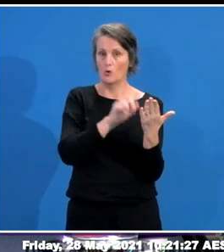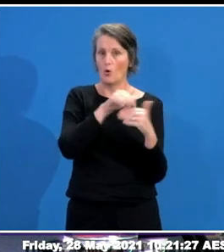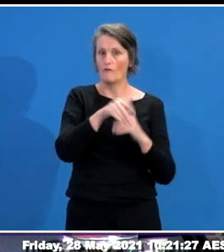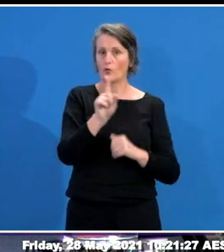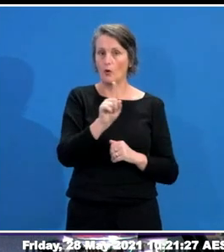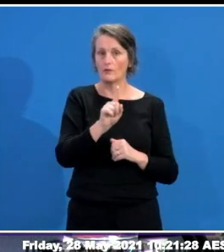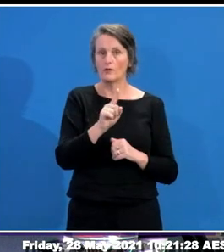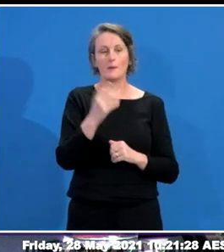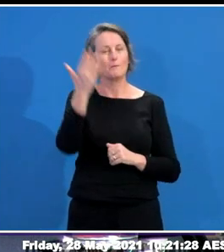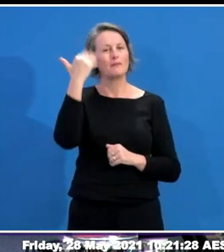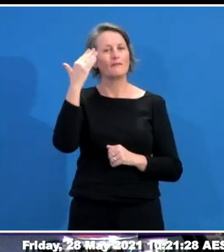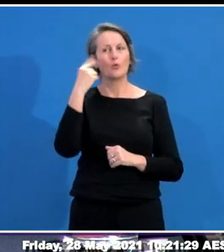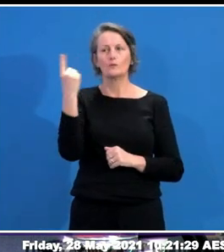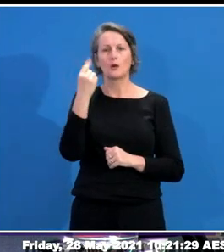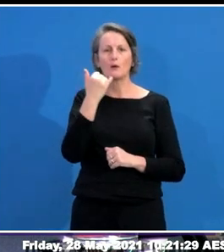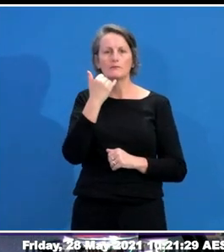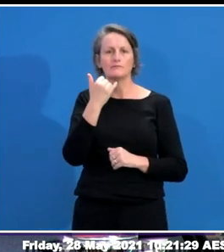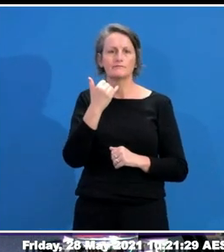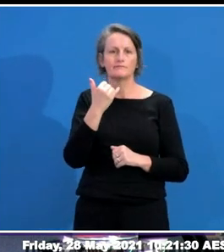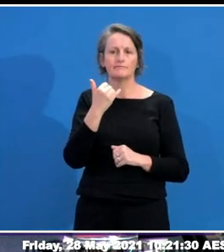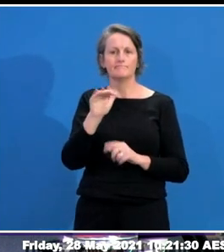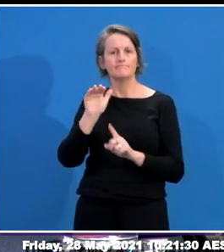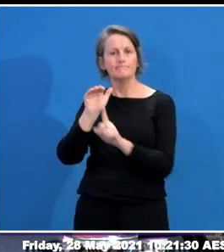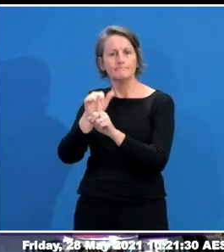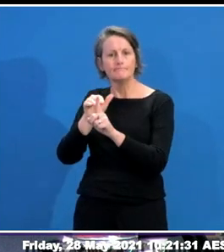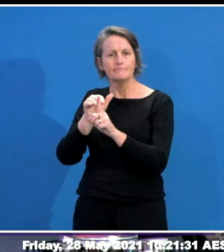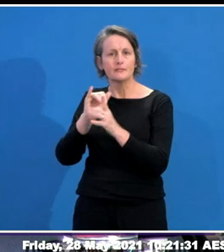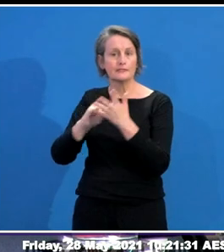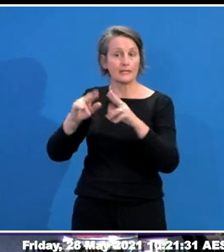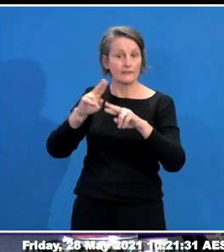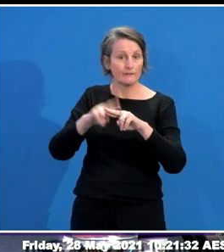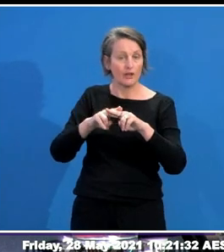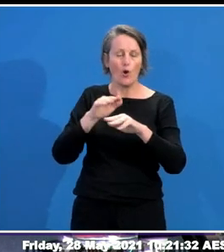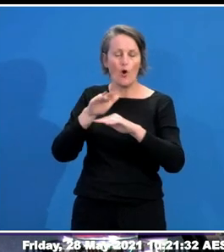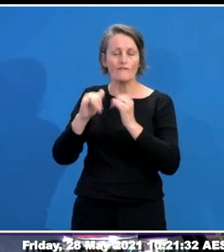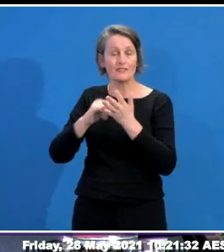Sunnyfield from the NDIS Safety and Safeguards Commission verbally reported